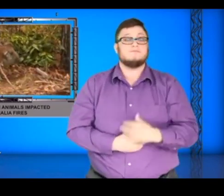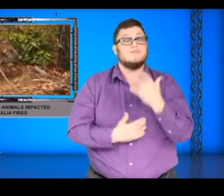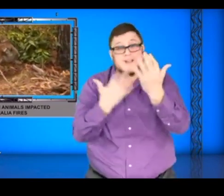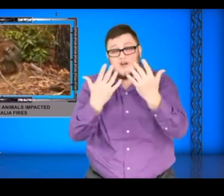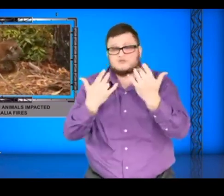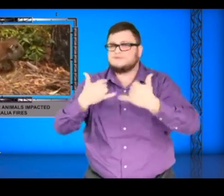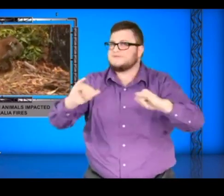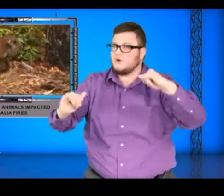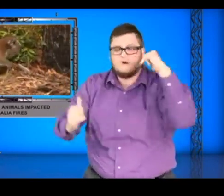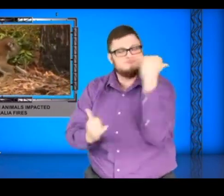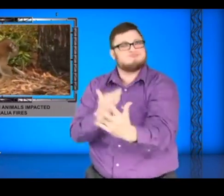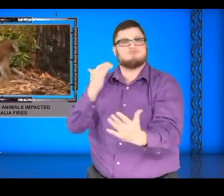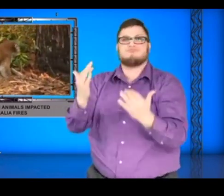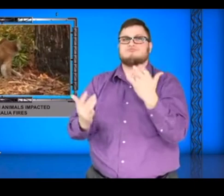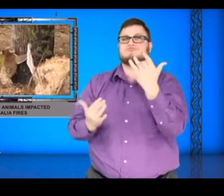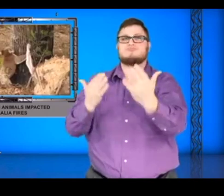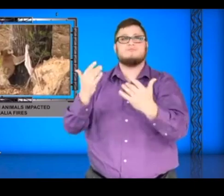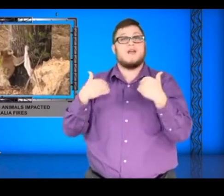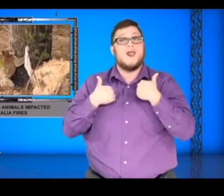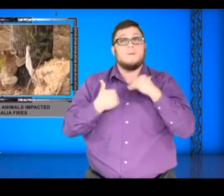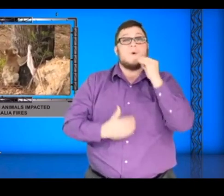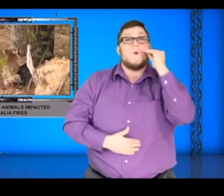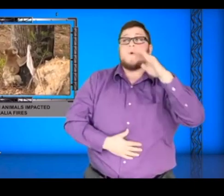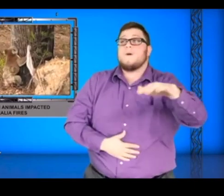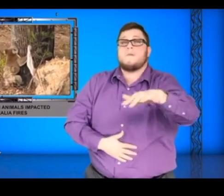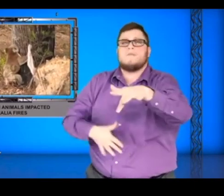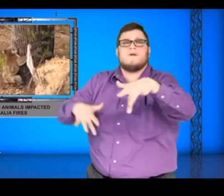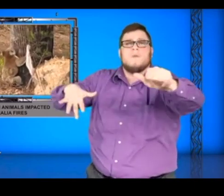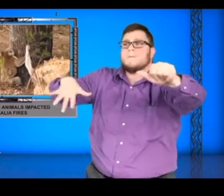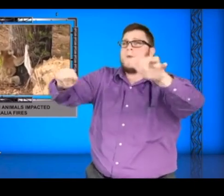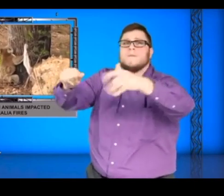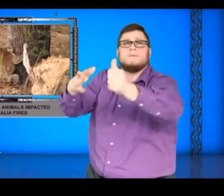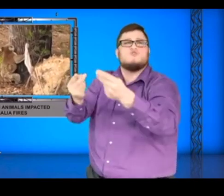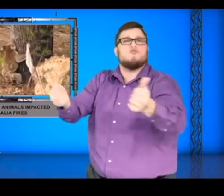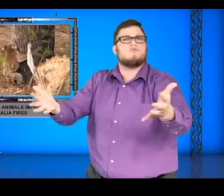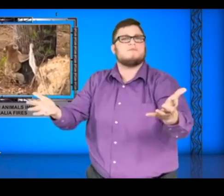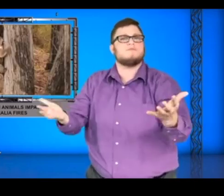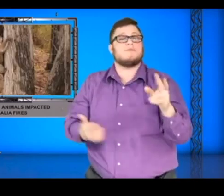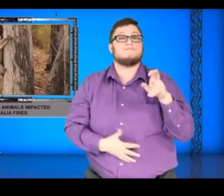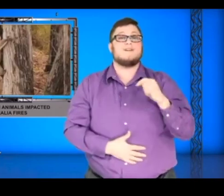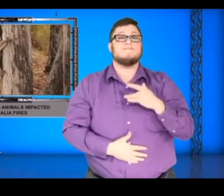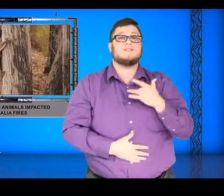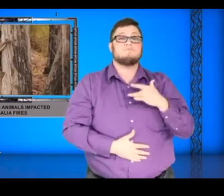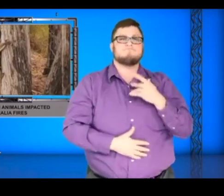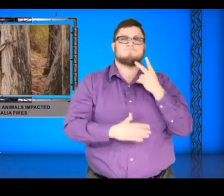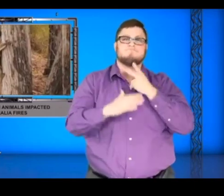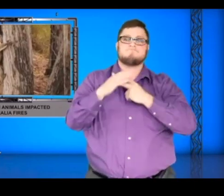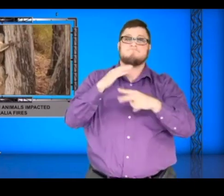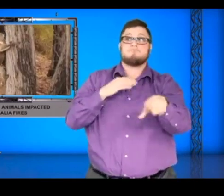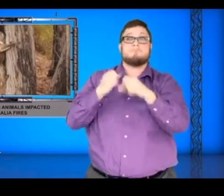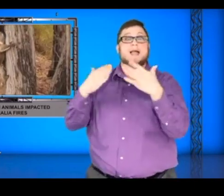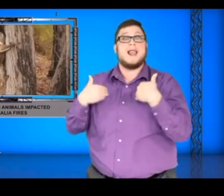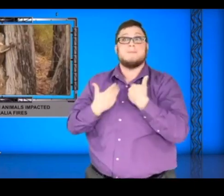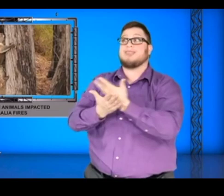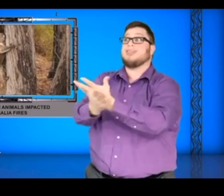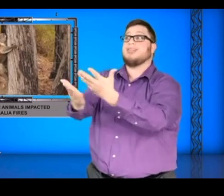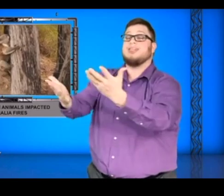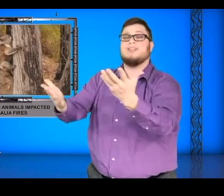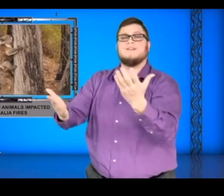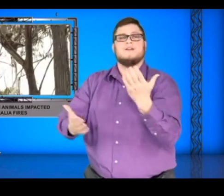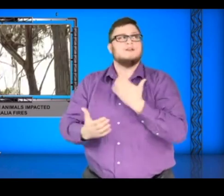And as fires continue to burn the animals' habitats, vets anticipate starvation will